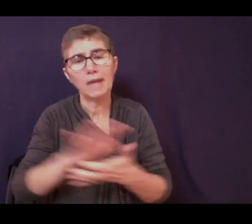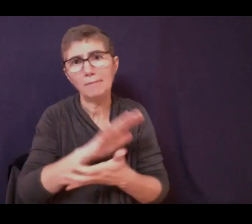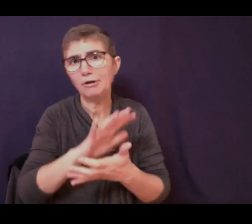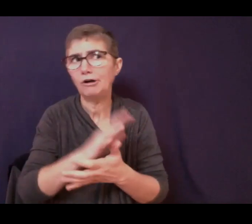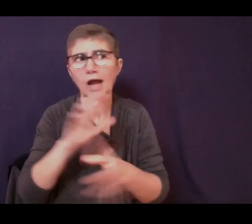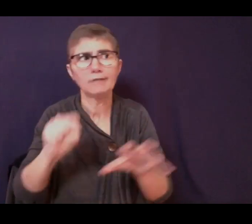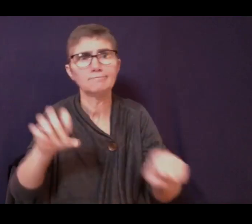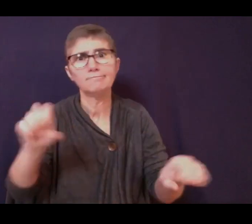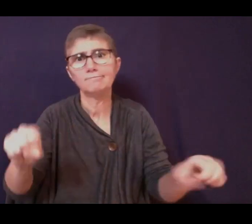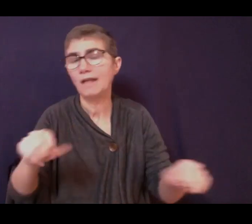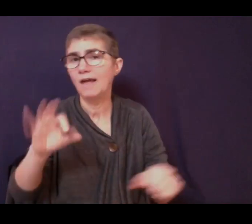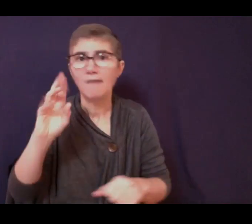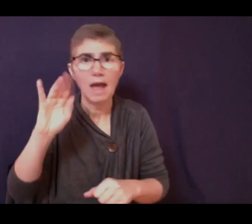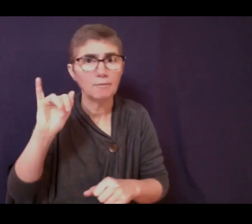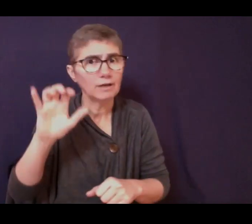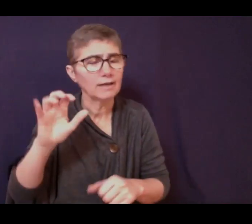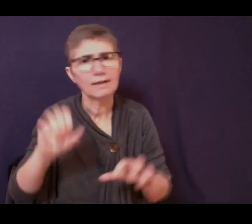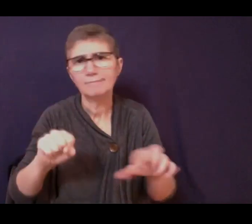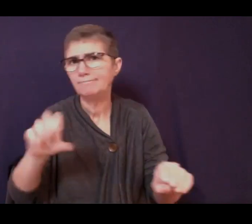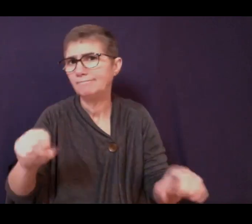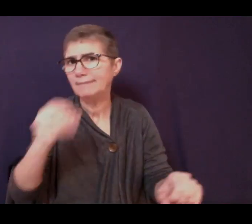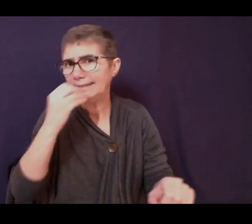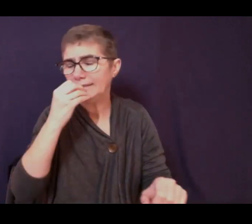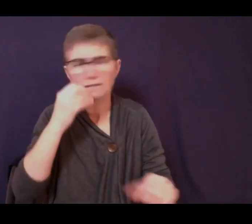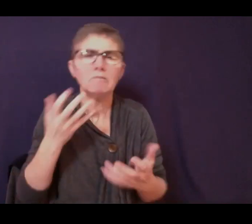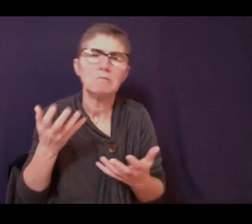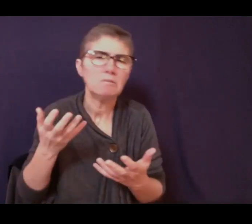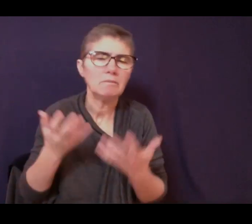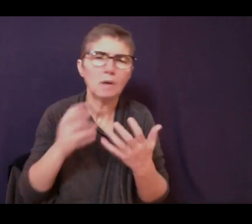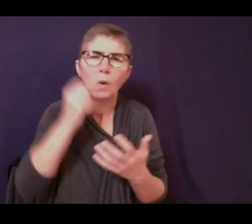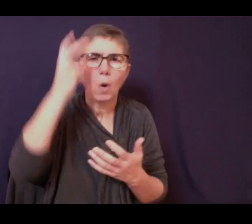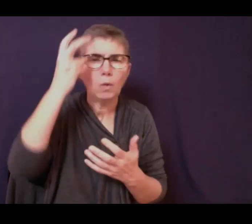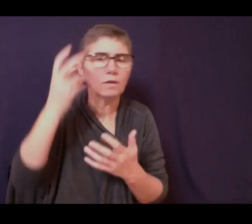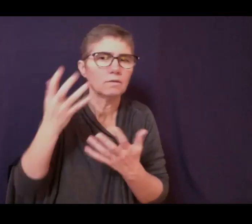fabrics and things like that and so you know it might be possible to train